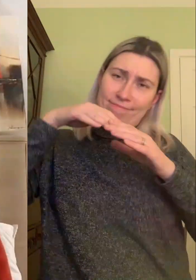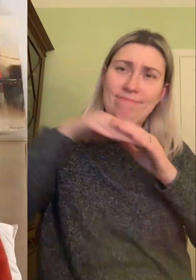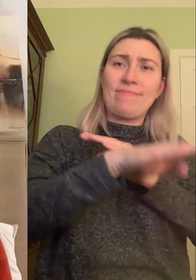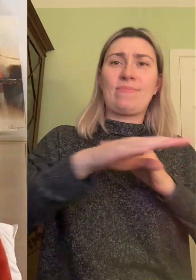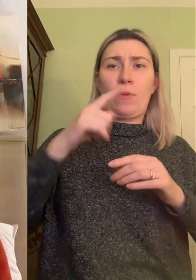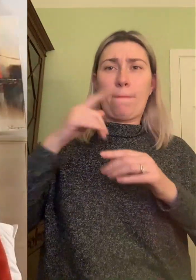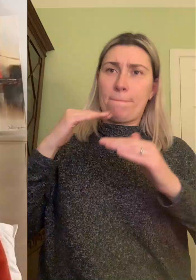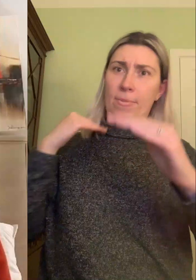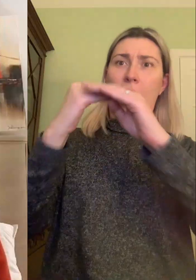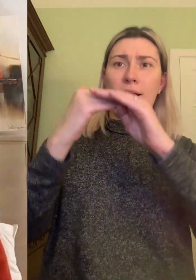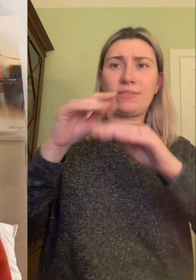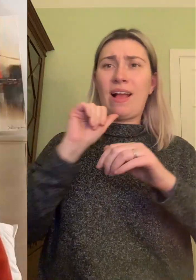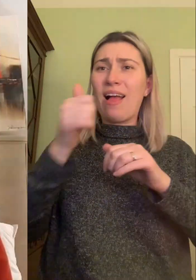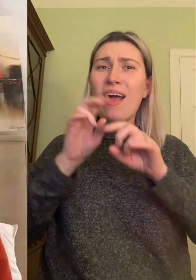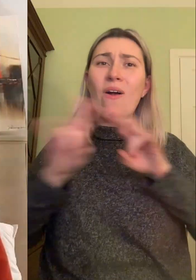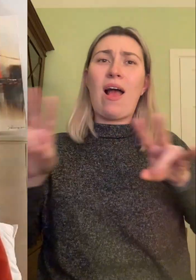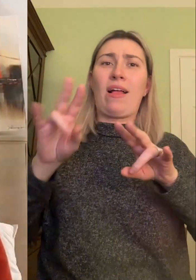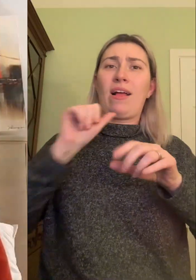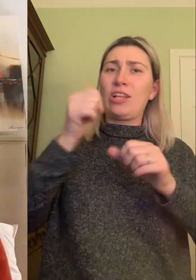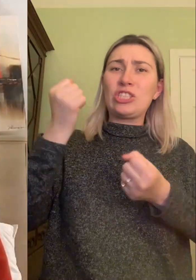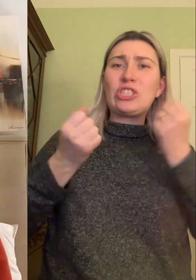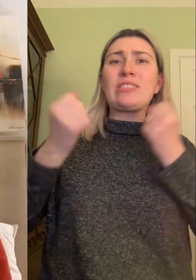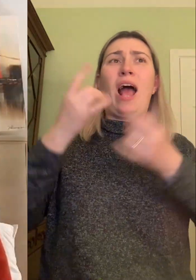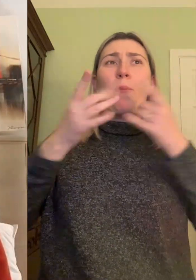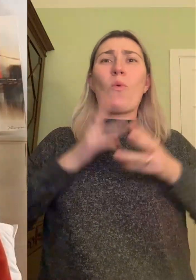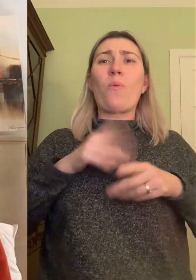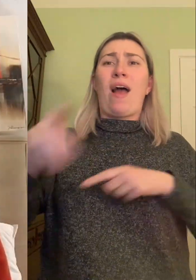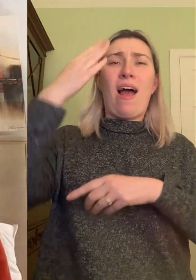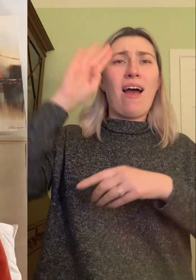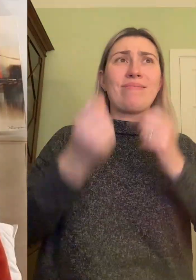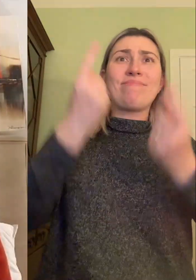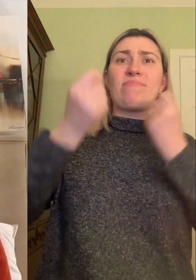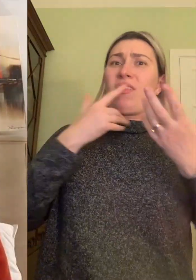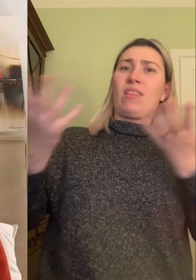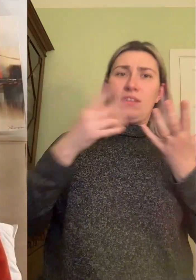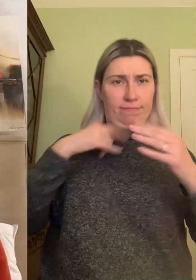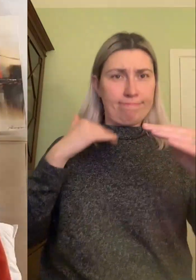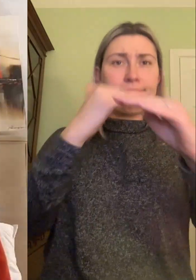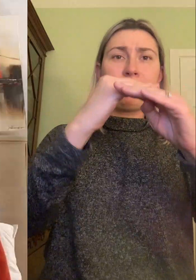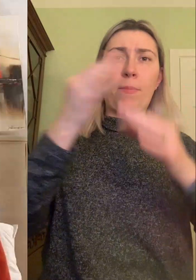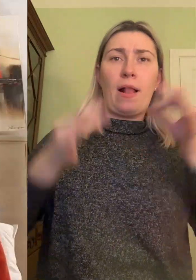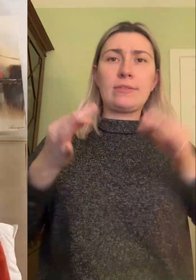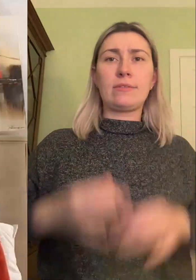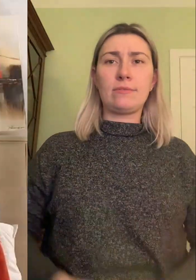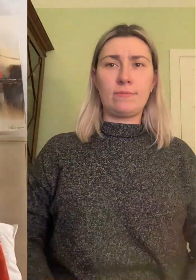to balance the inequality and injustice happening to women all over Ireland.